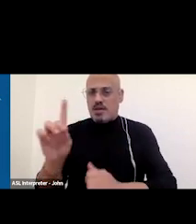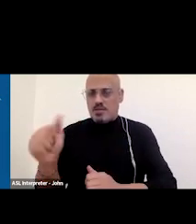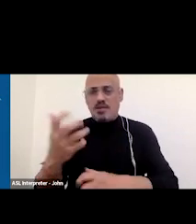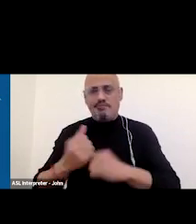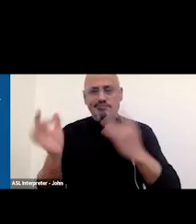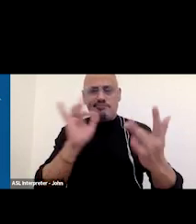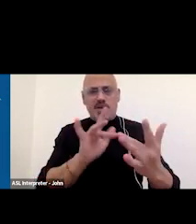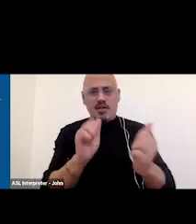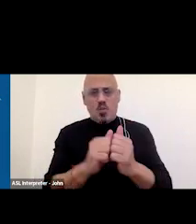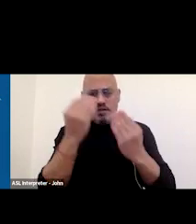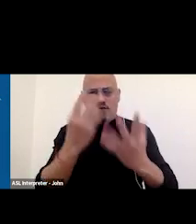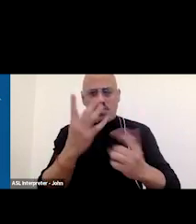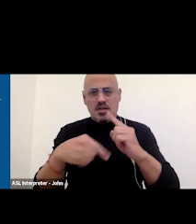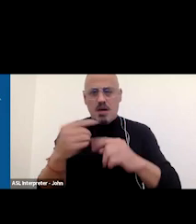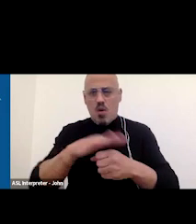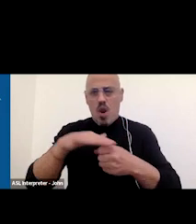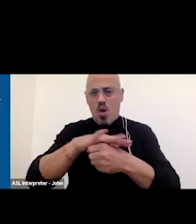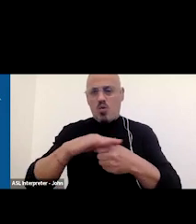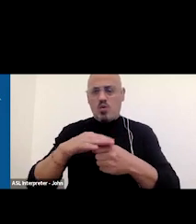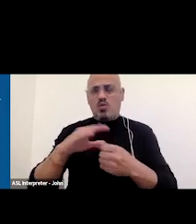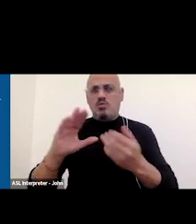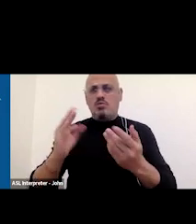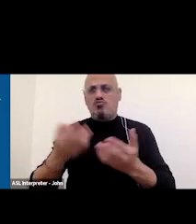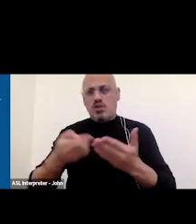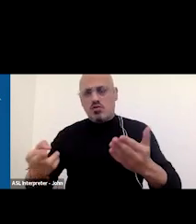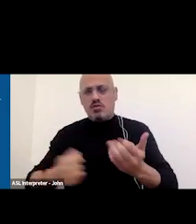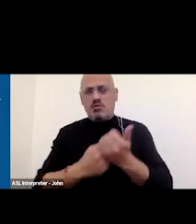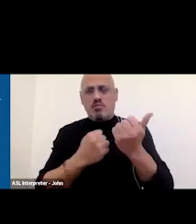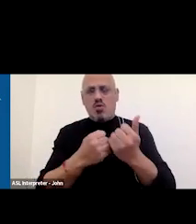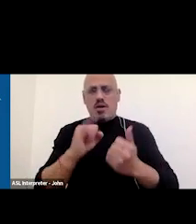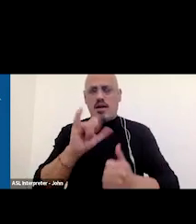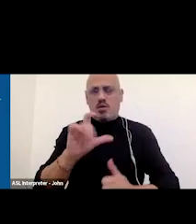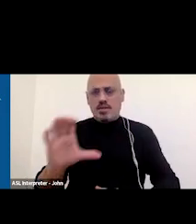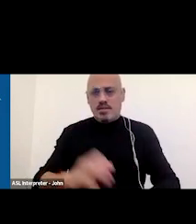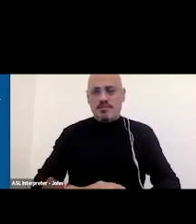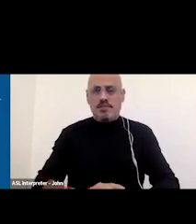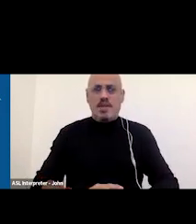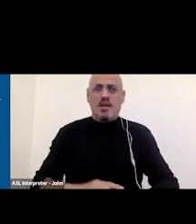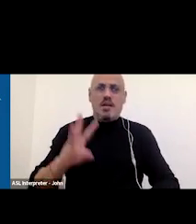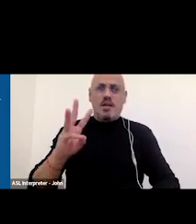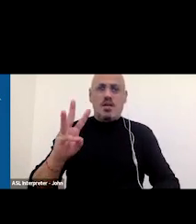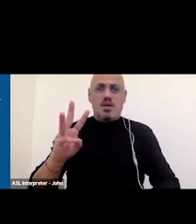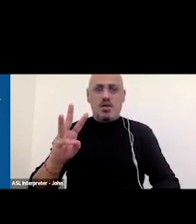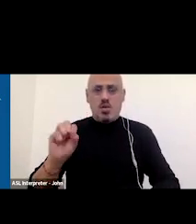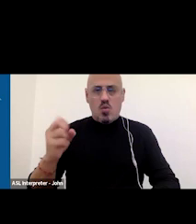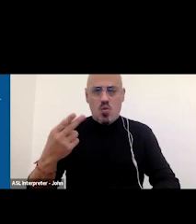to information about local community resources that support independent living. Launched in 2021 to help disabled people